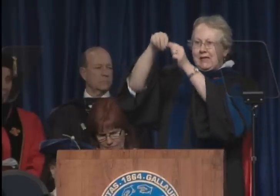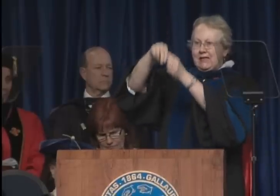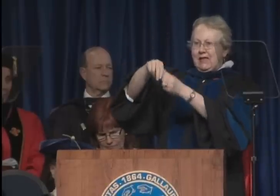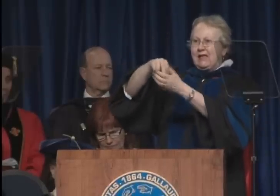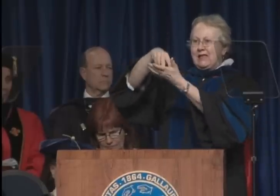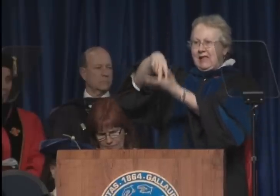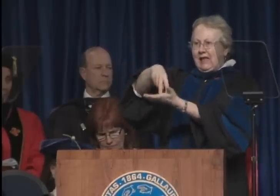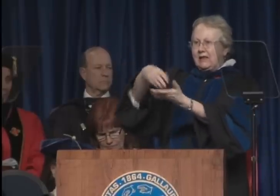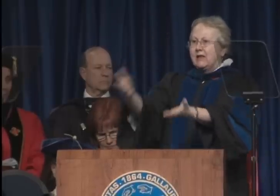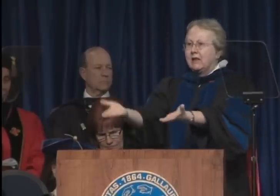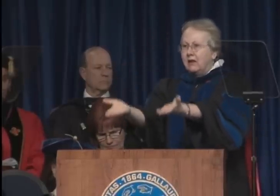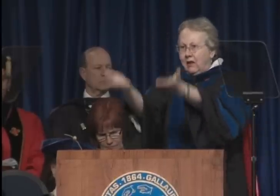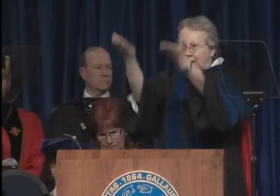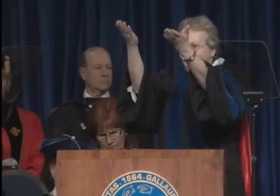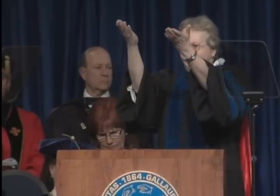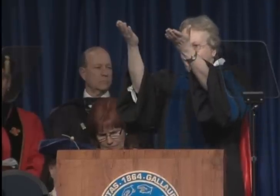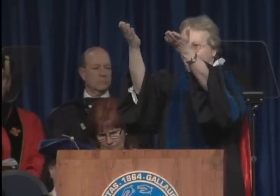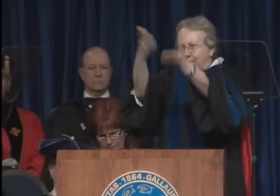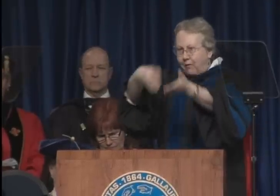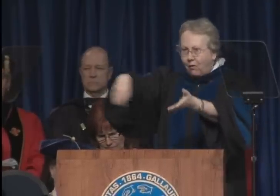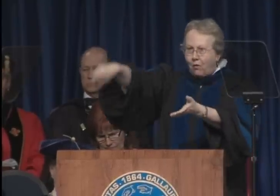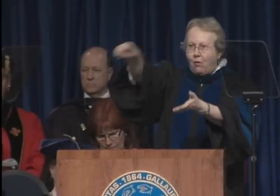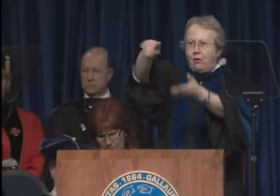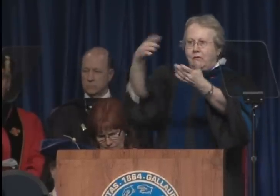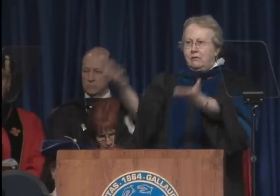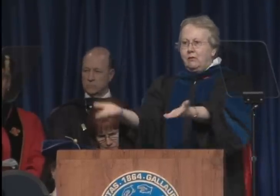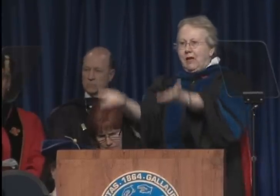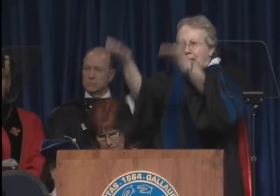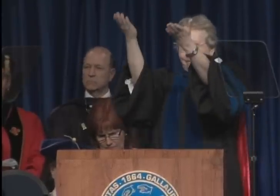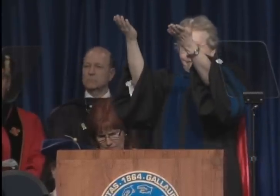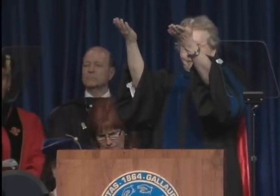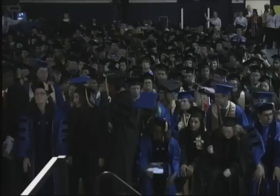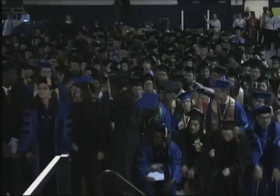please stand and remain standing.